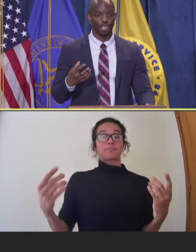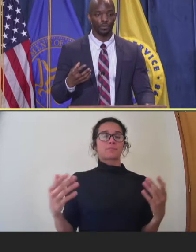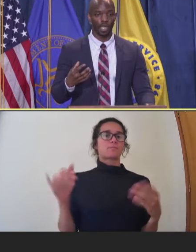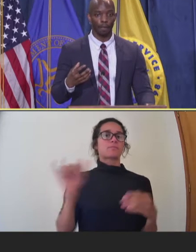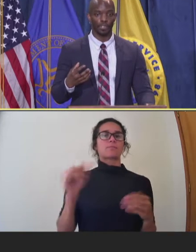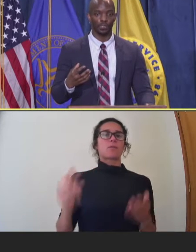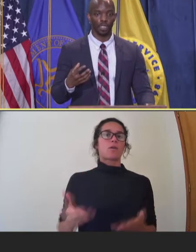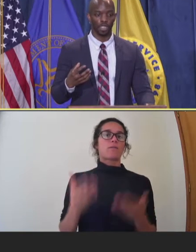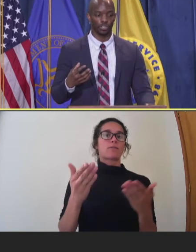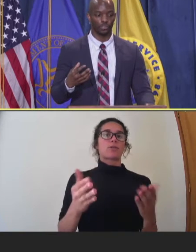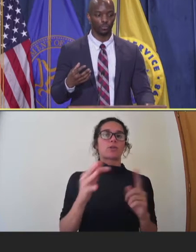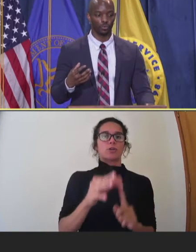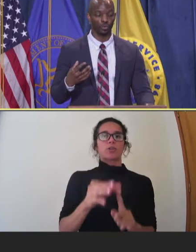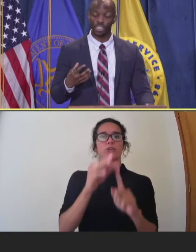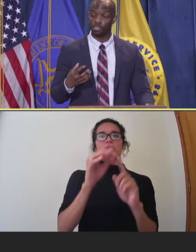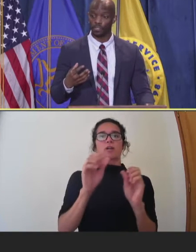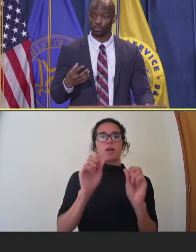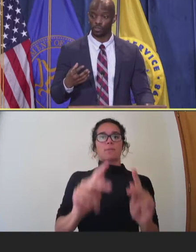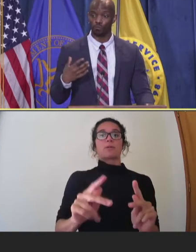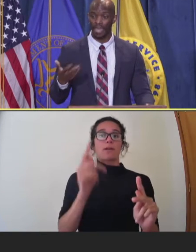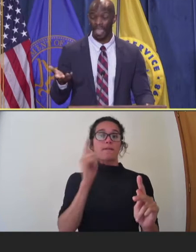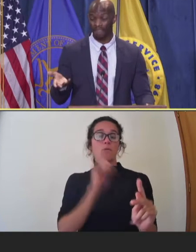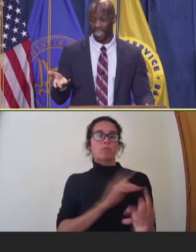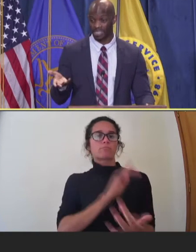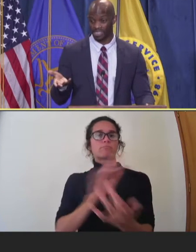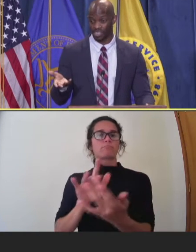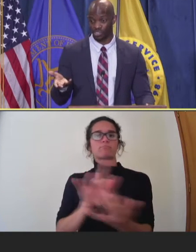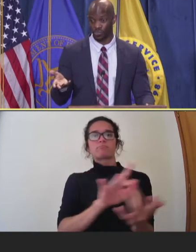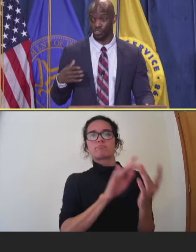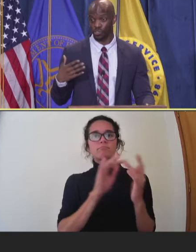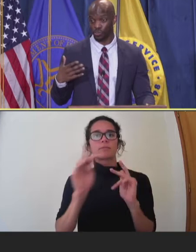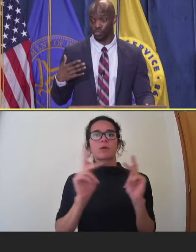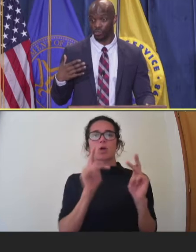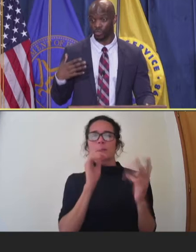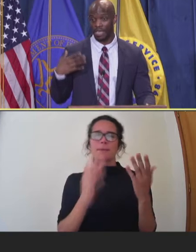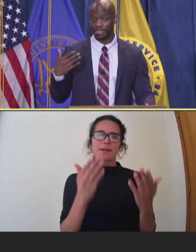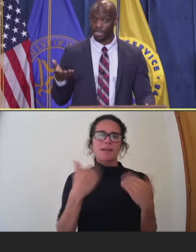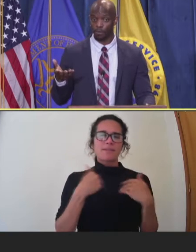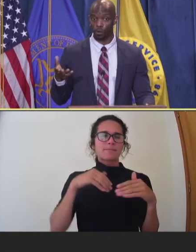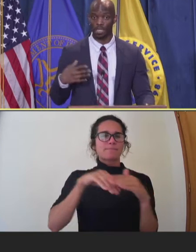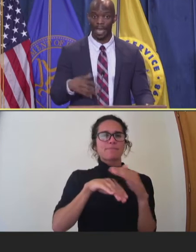unique opportunity to reach individuals who may have access issues due to stigma or lack